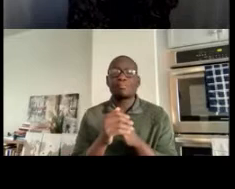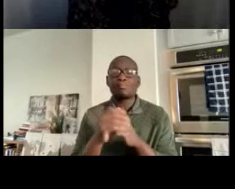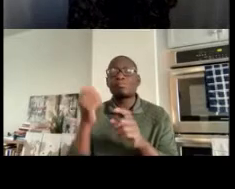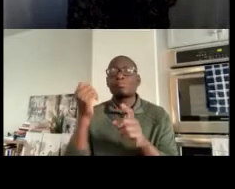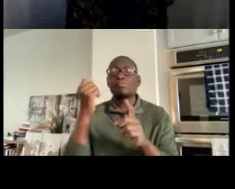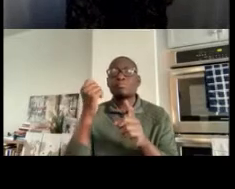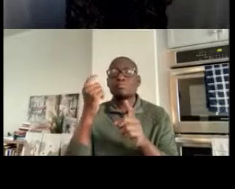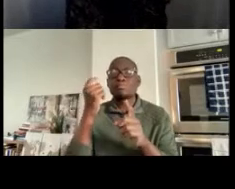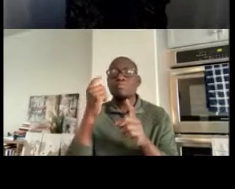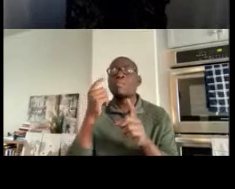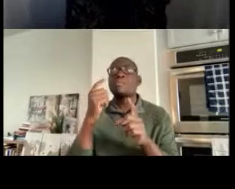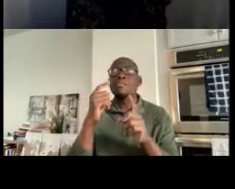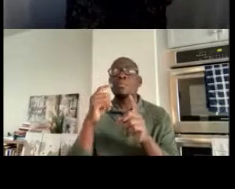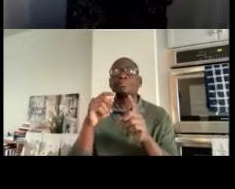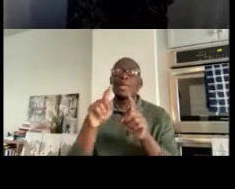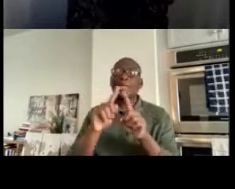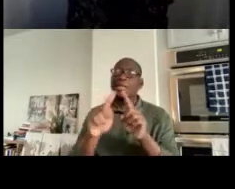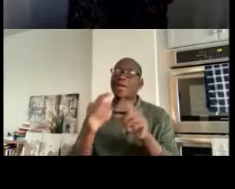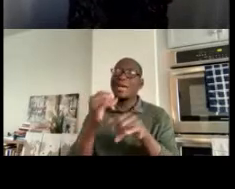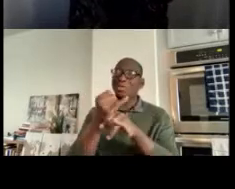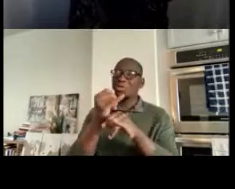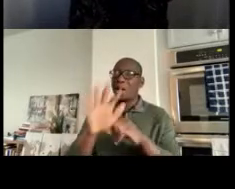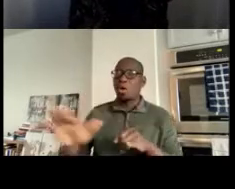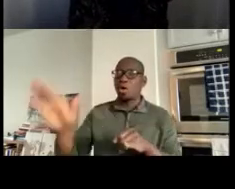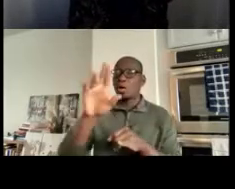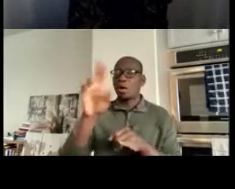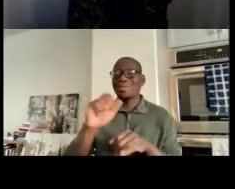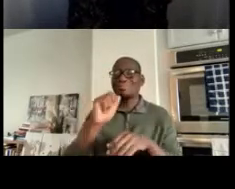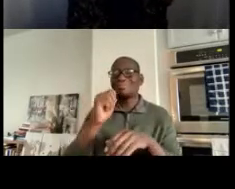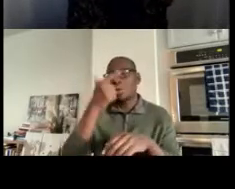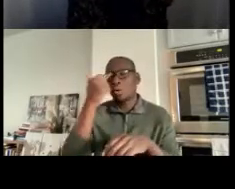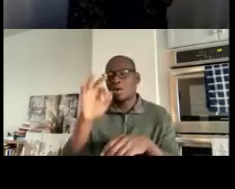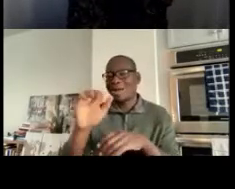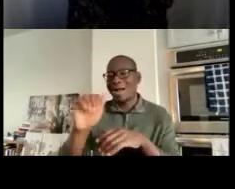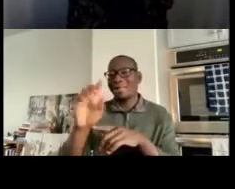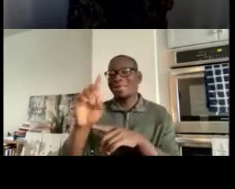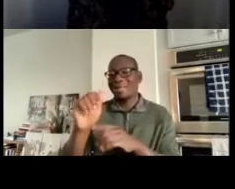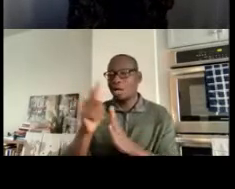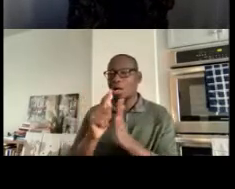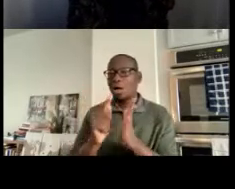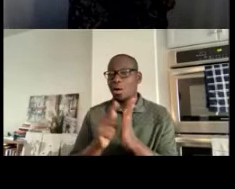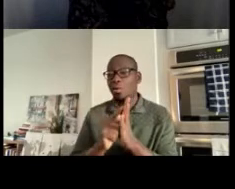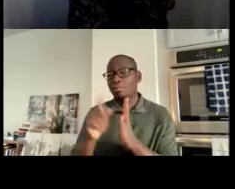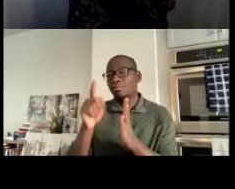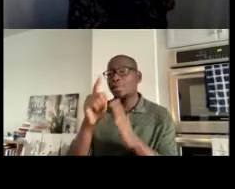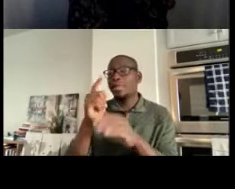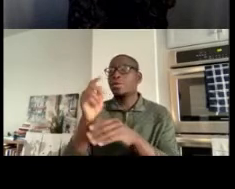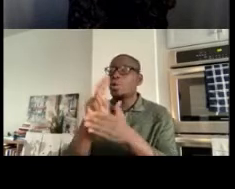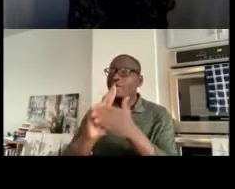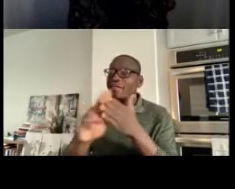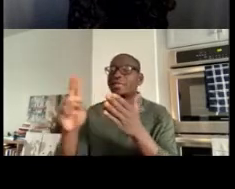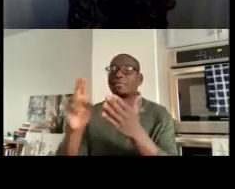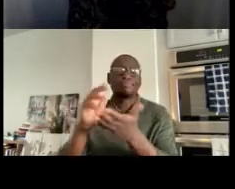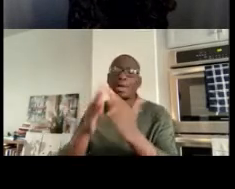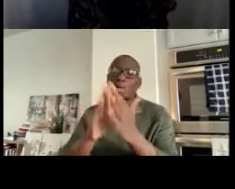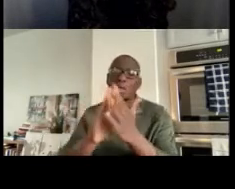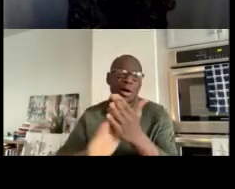Okay, so this continues from the previous points, but there are different IDEA laws throughout the